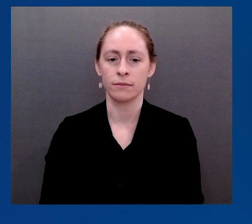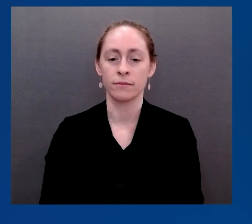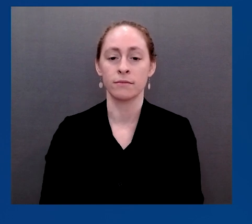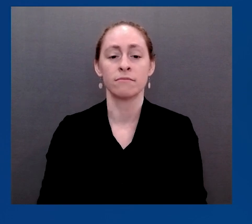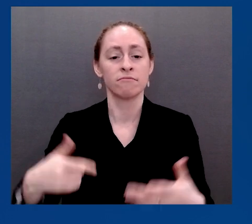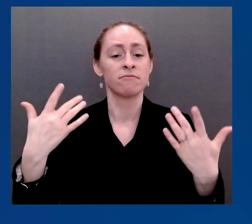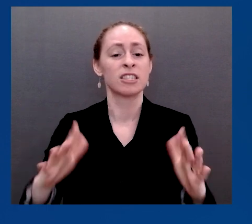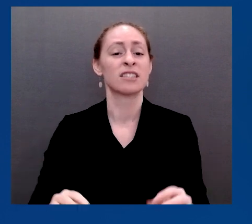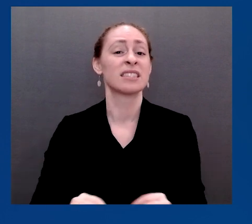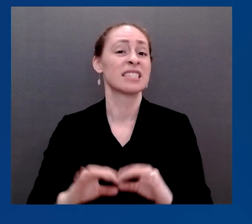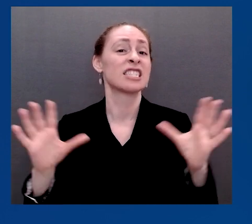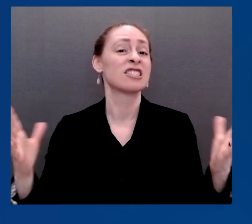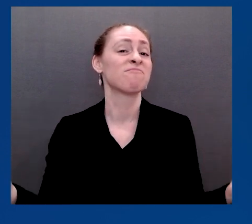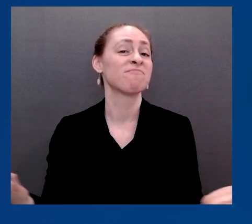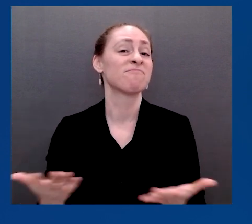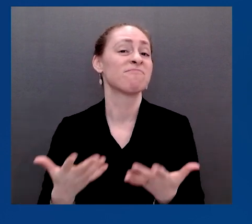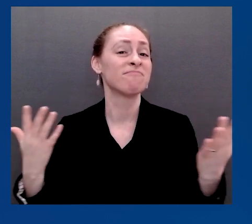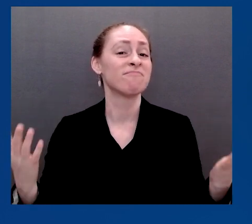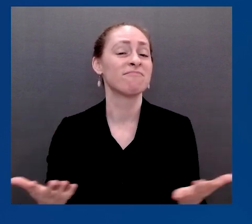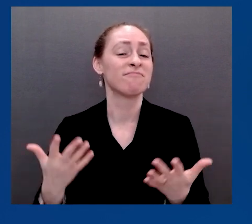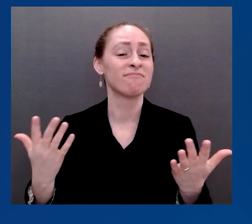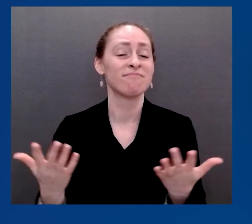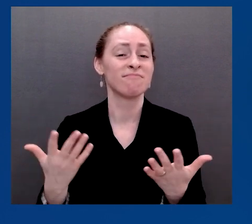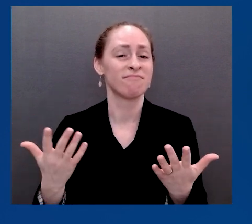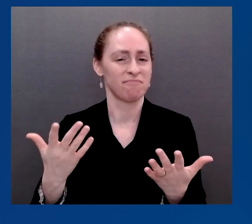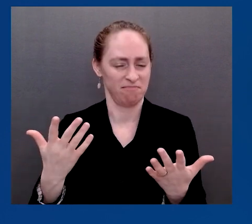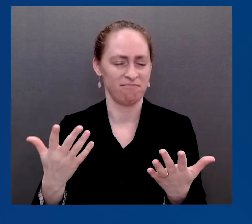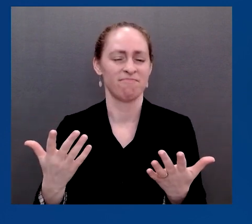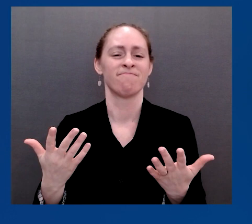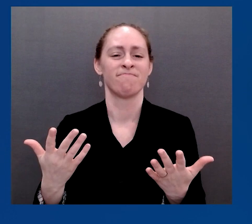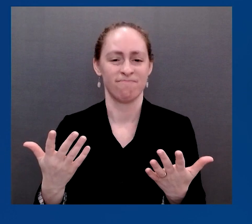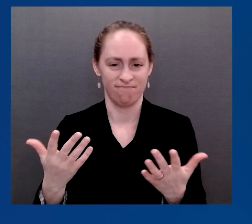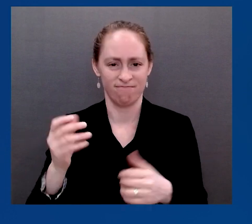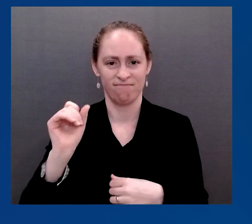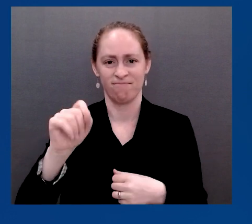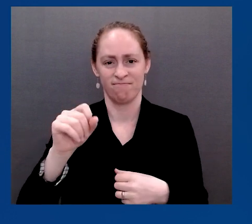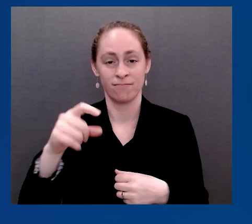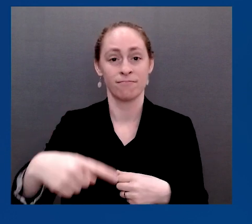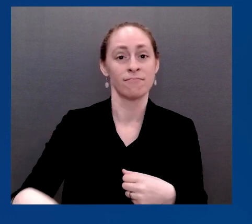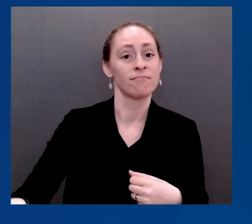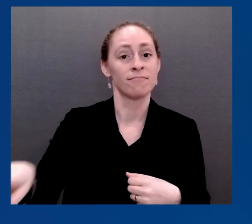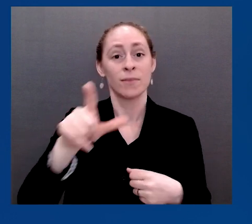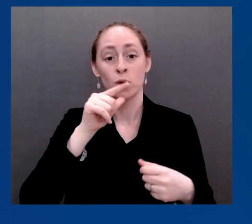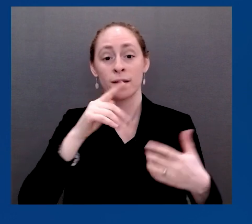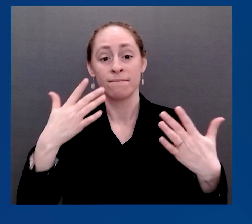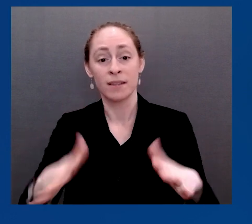booster shots can keep you out of the hospital and certainly can save your life.